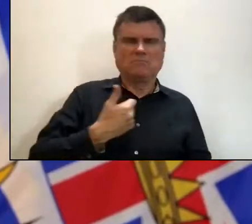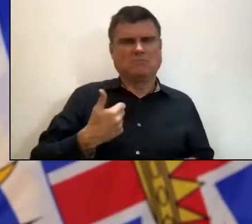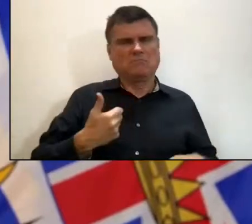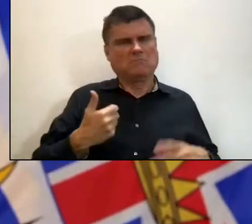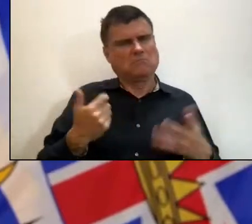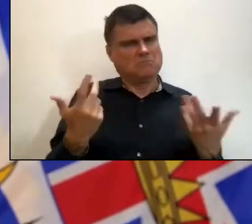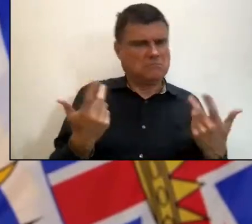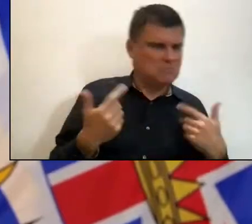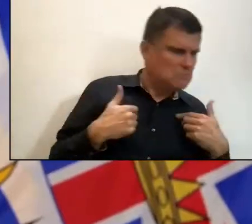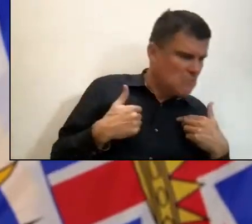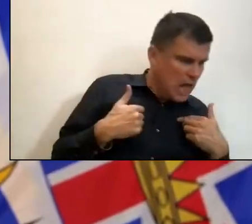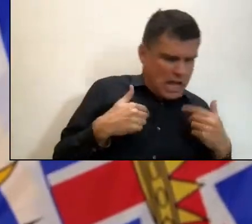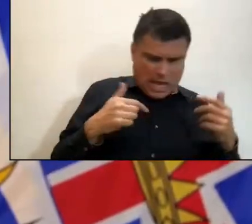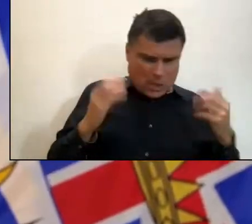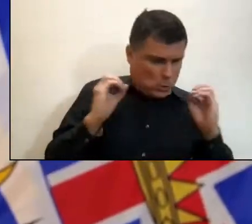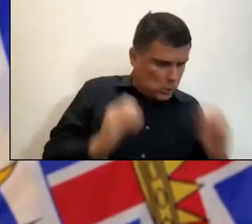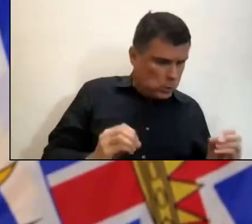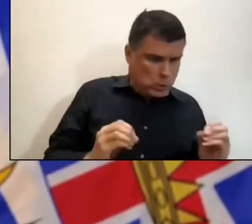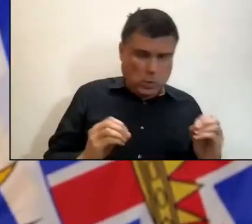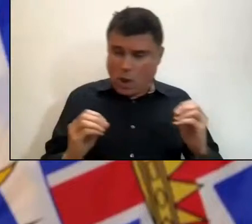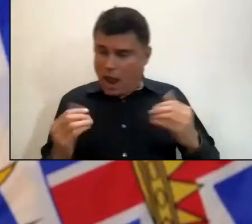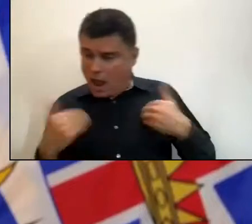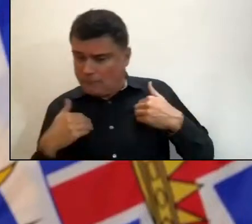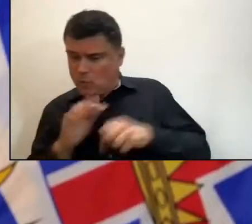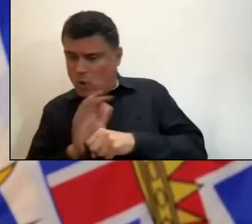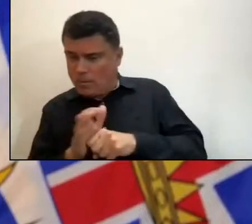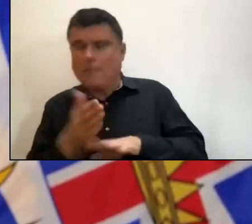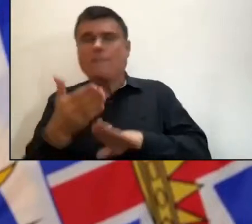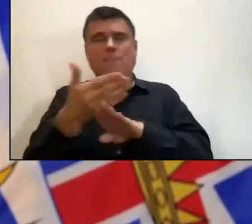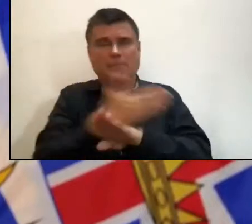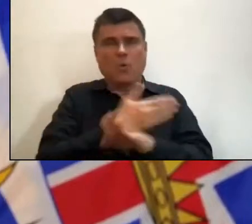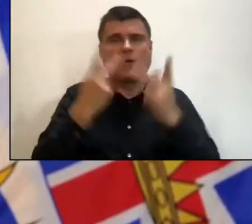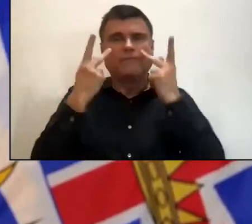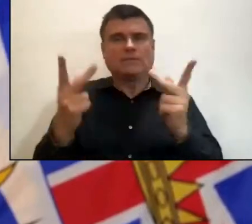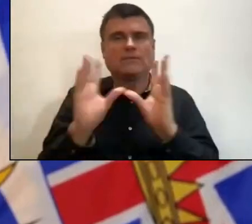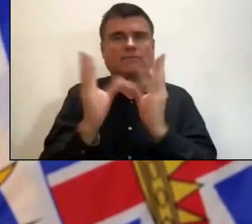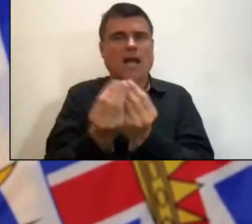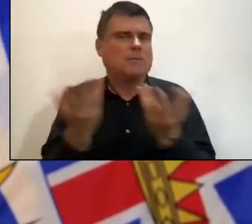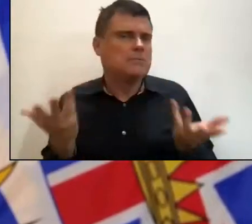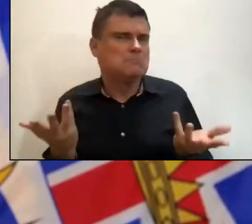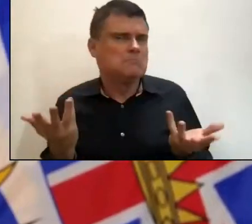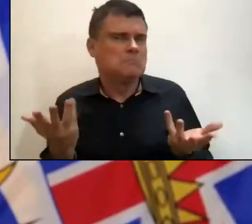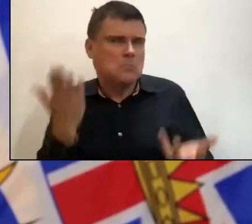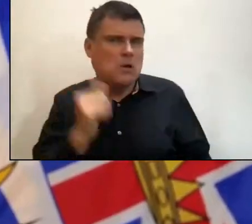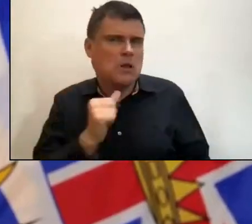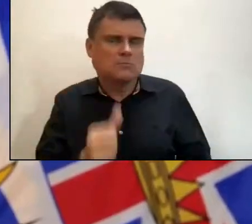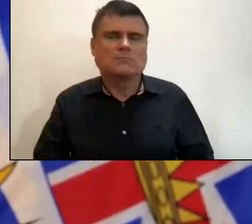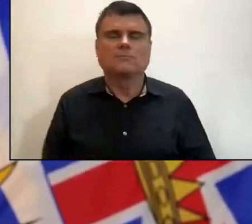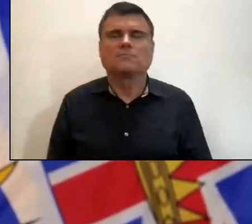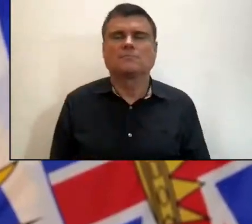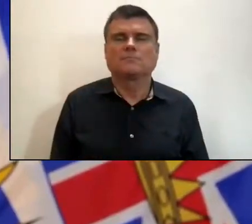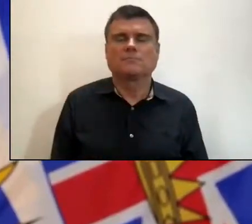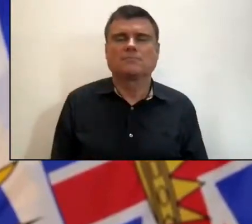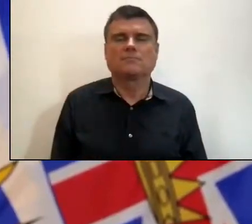Absolutely. And I know in many places -- I mean, this is a time of uncertainty and that is the